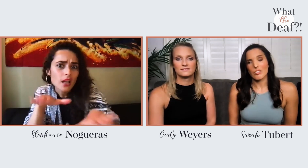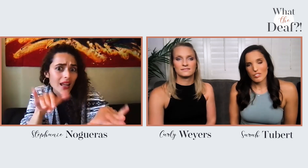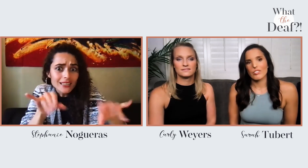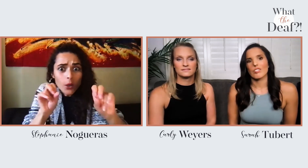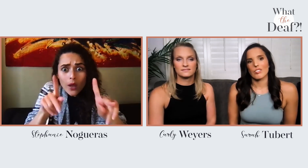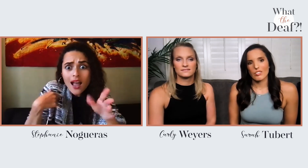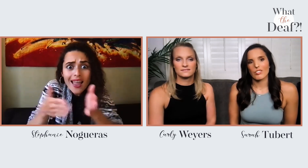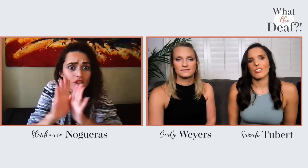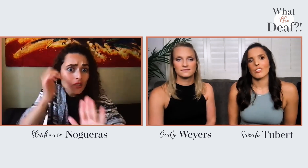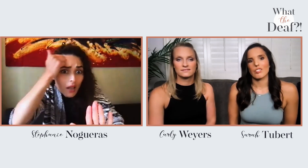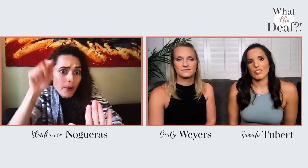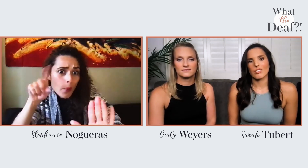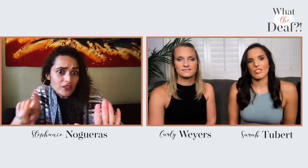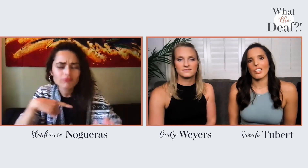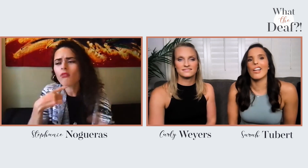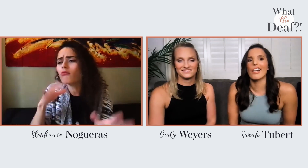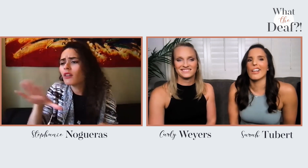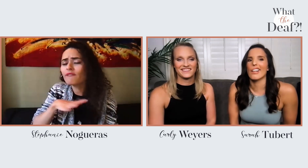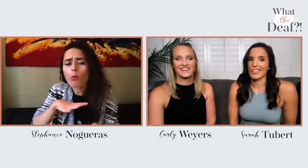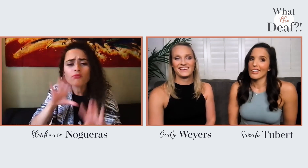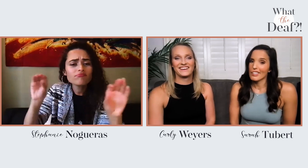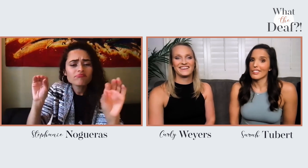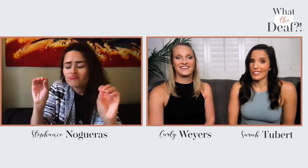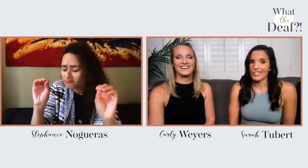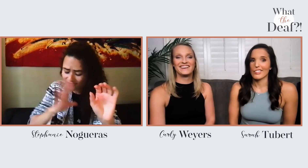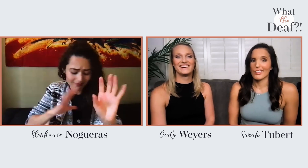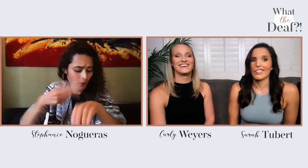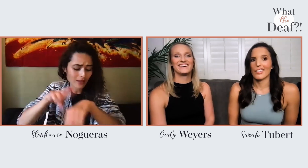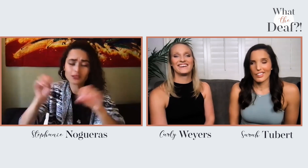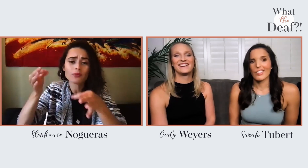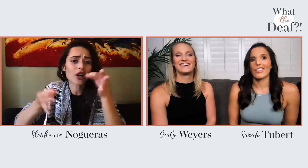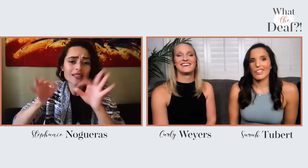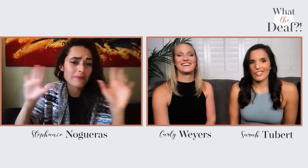"Hey, can I ask you a dumb question?" And then I'll always just let them know that it's totally fine. I'm not judging.